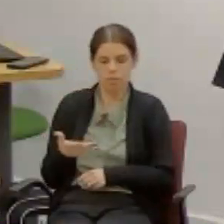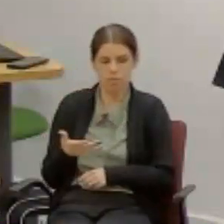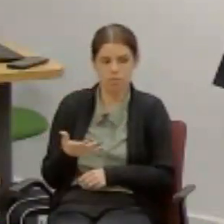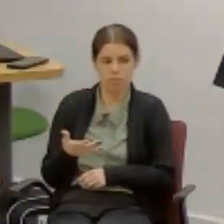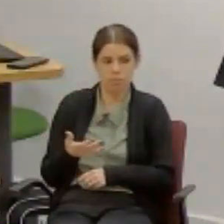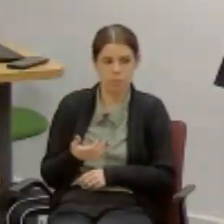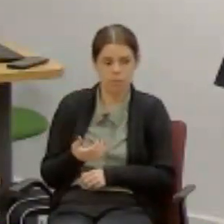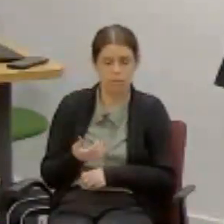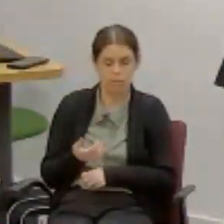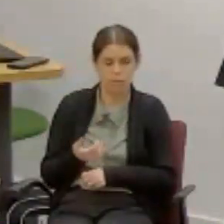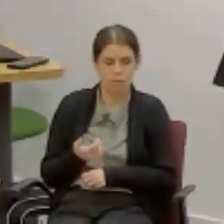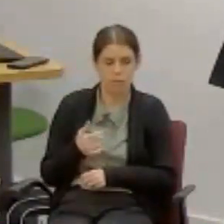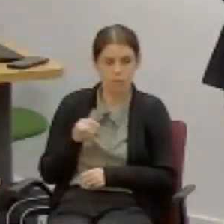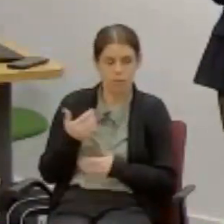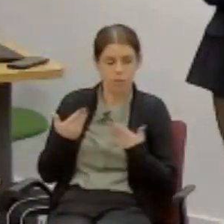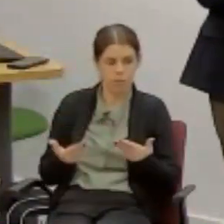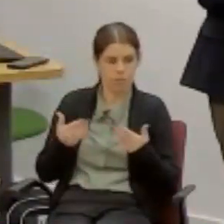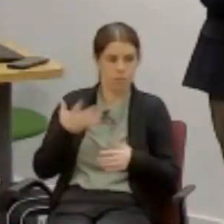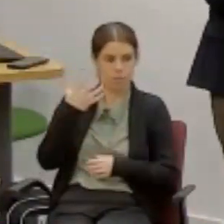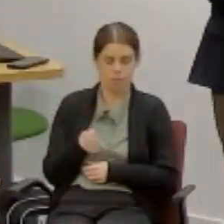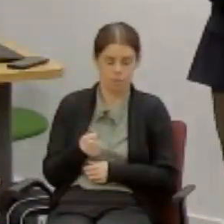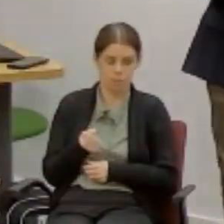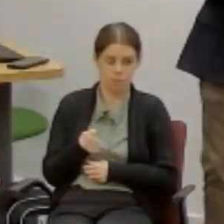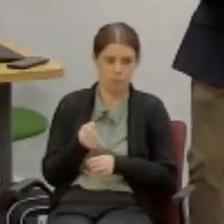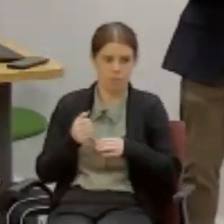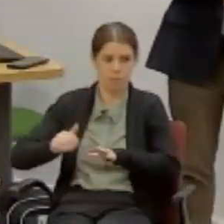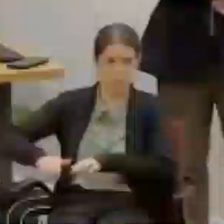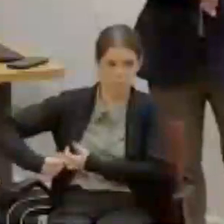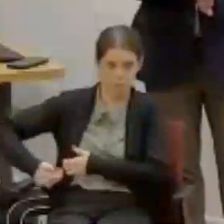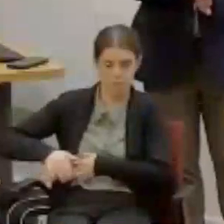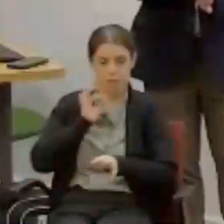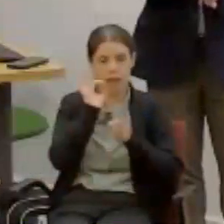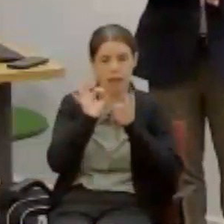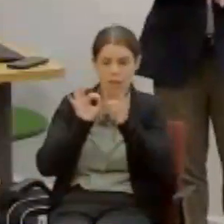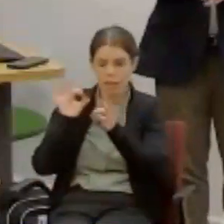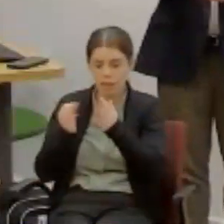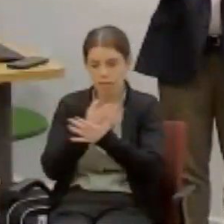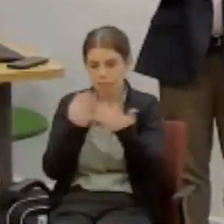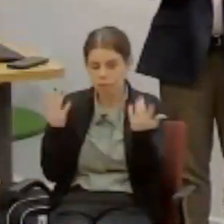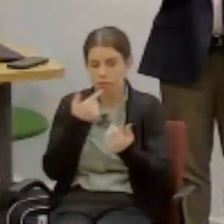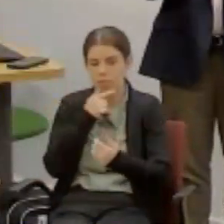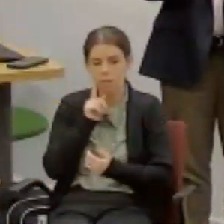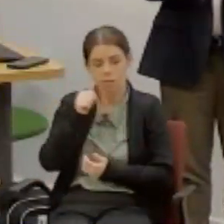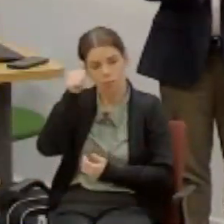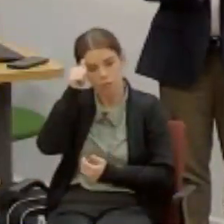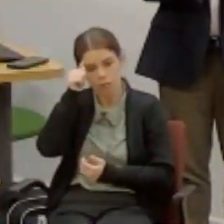We even if you get Rugby players end and ask them. We know how unreliable that can be.